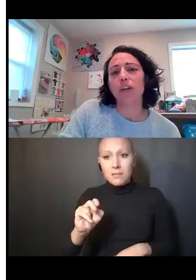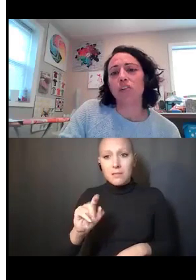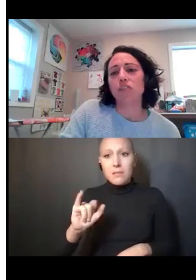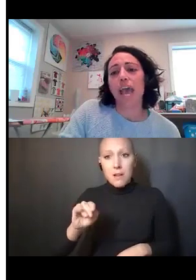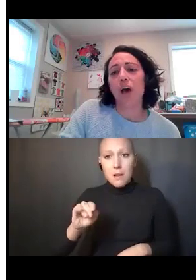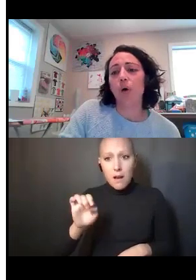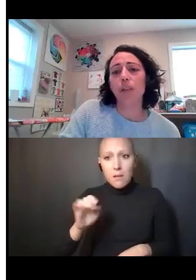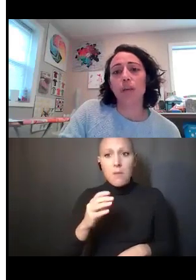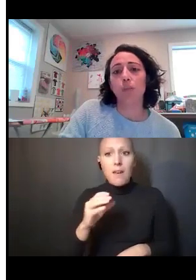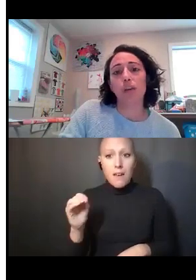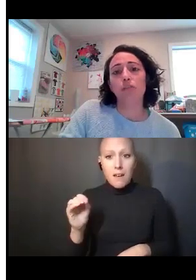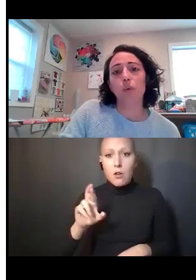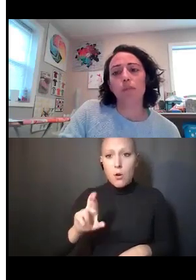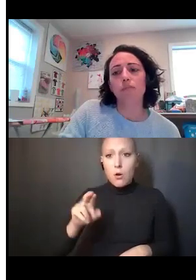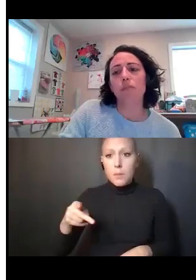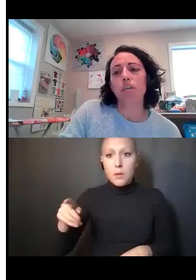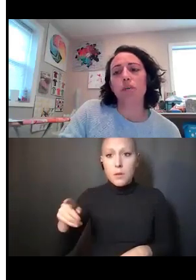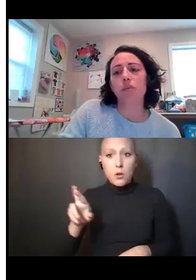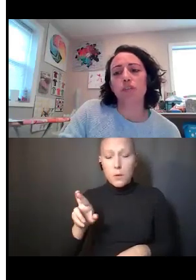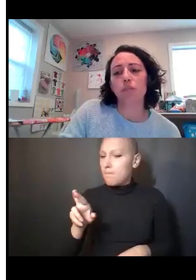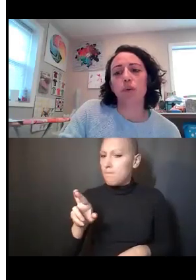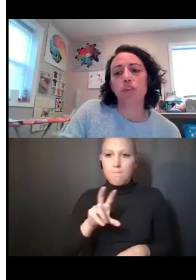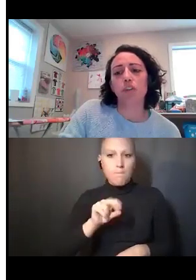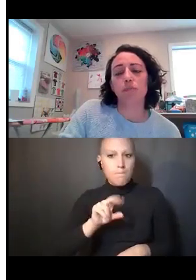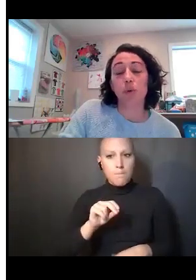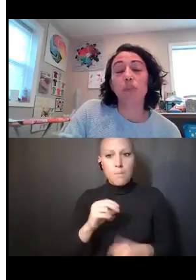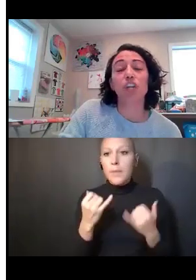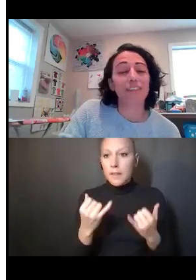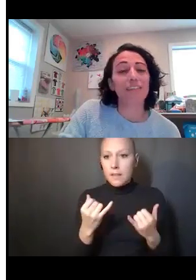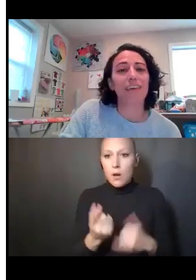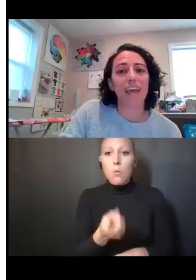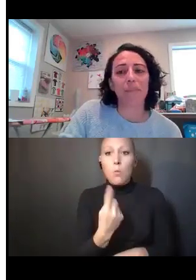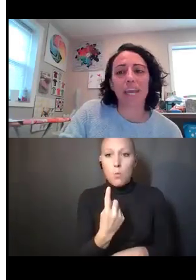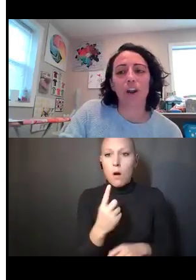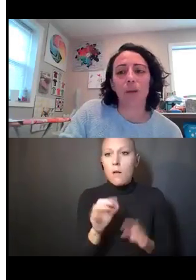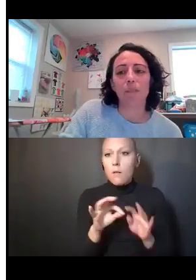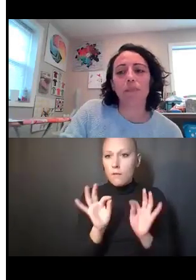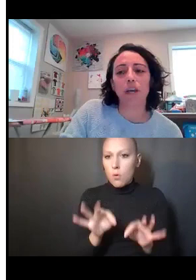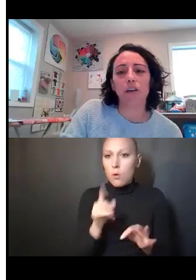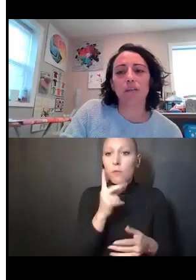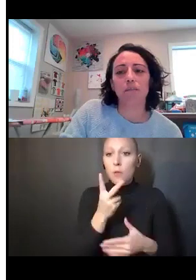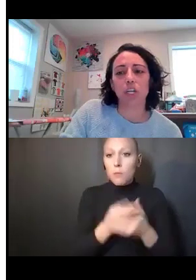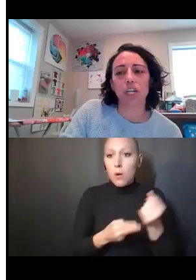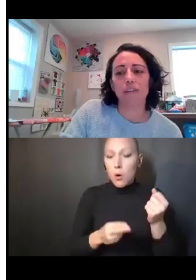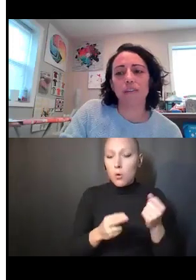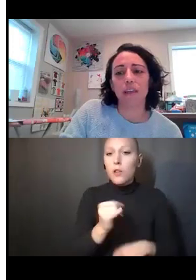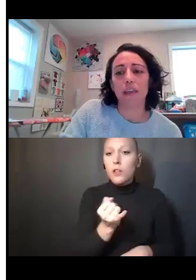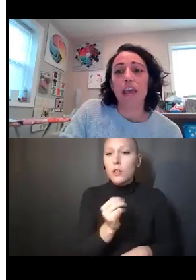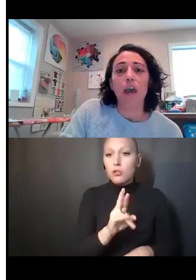There's now only one form, to be used for both Just-in-Time and RPPR submissions.